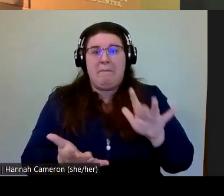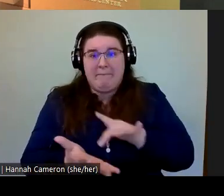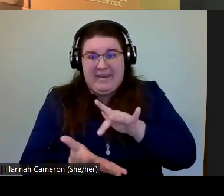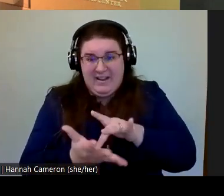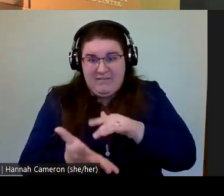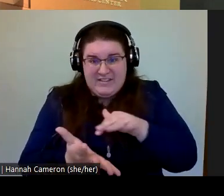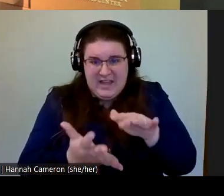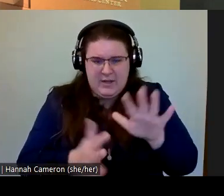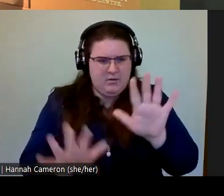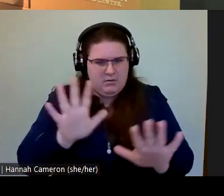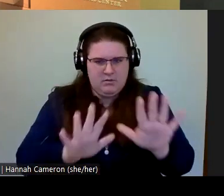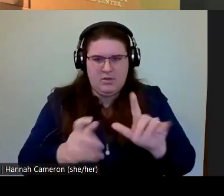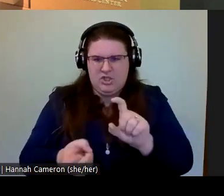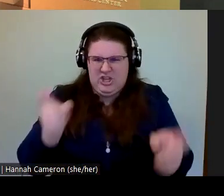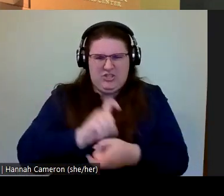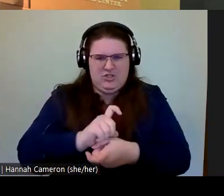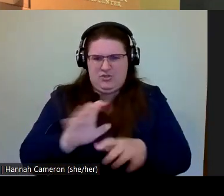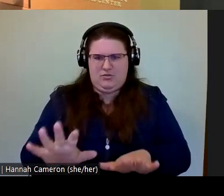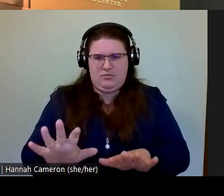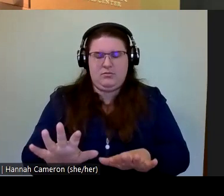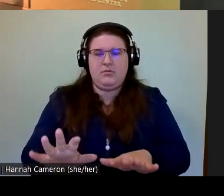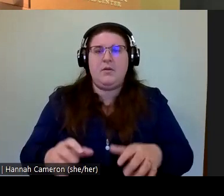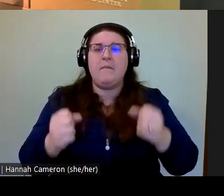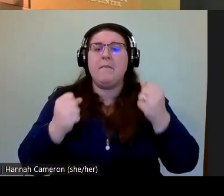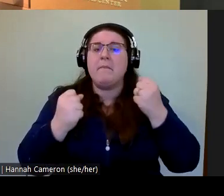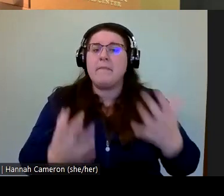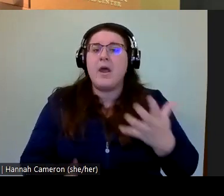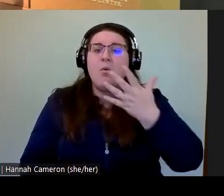uh we found out that there were so many of the older patients we' been working with and we've